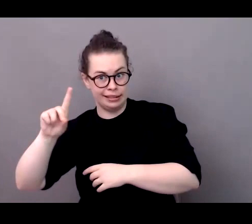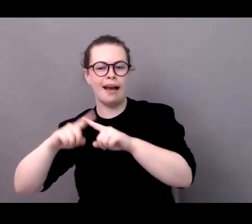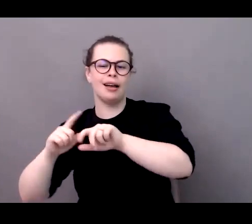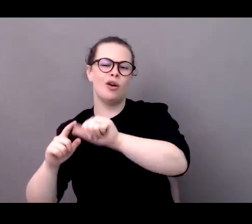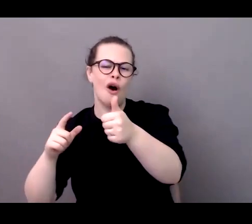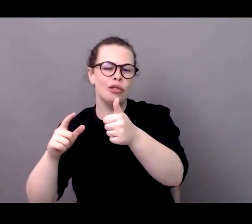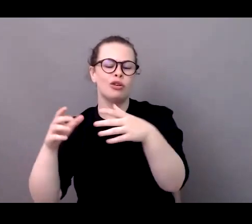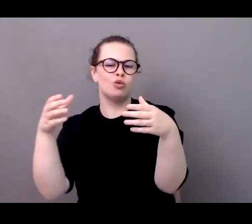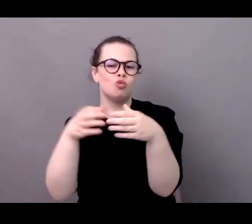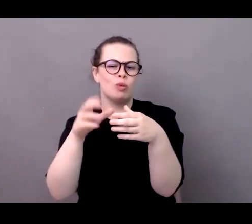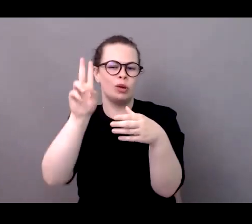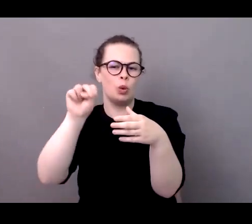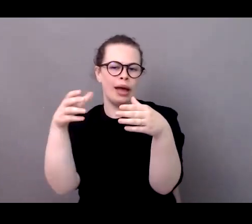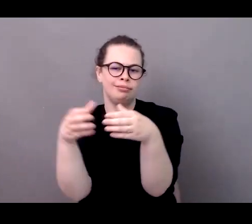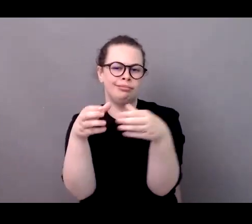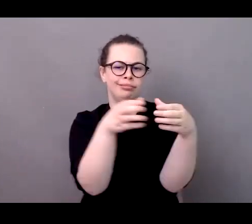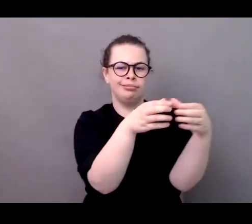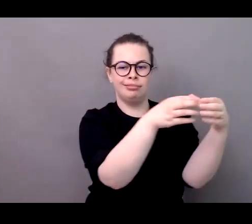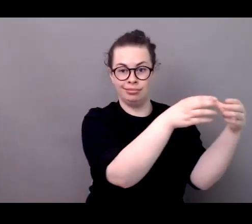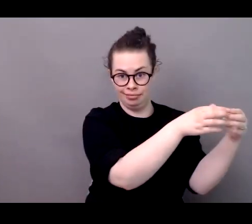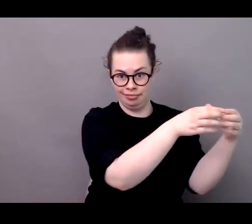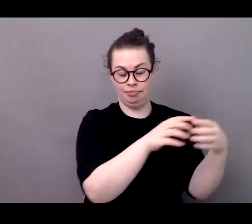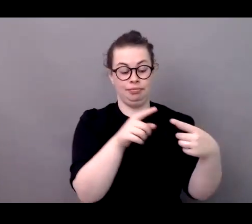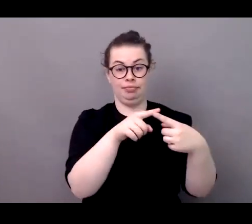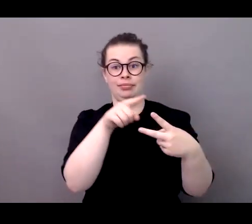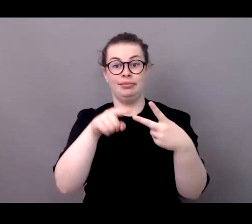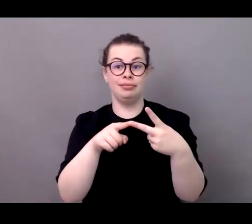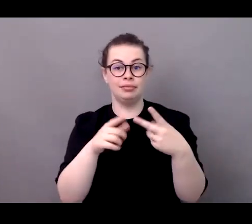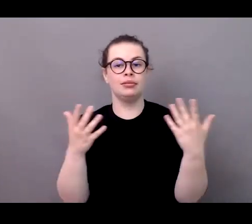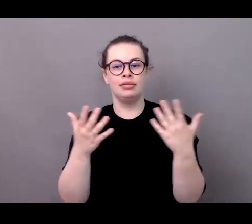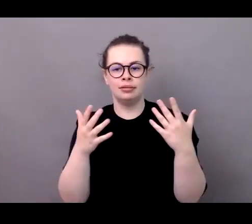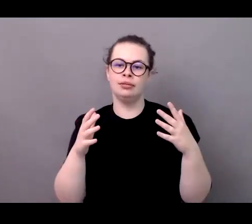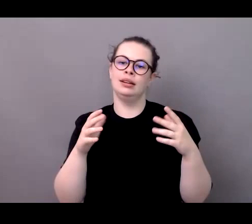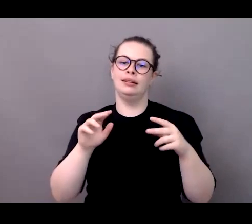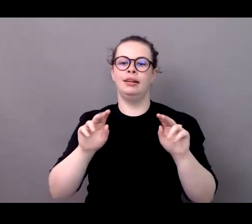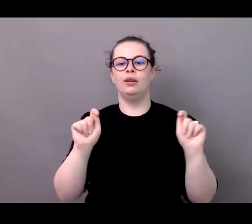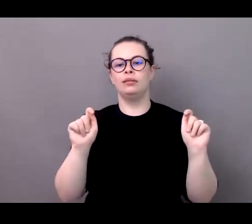The second section of the document is called "the normative content", so another team will